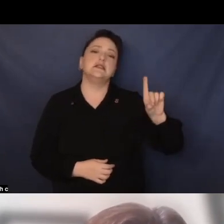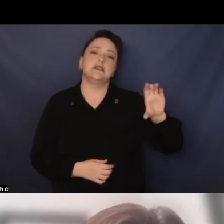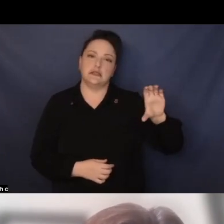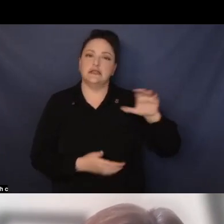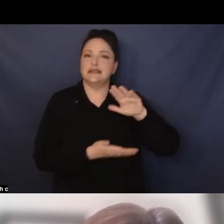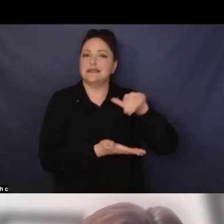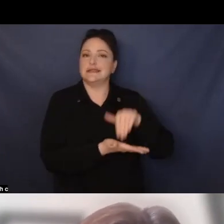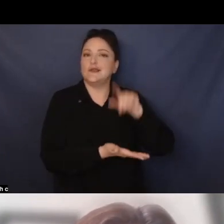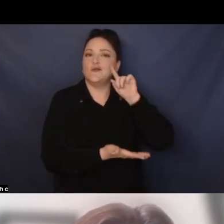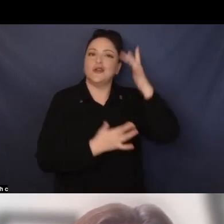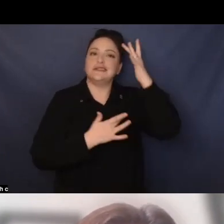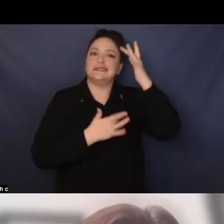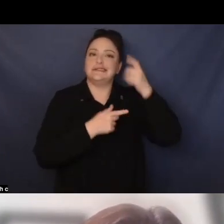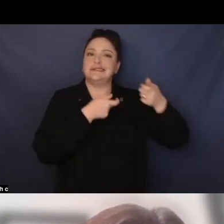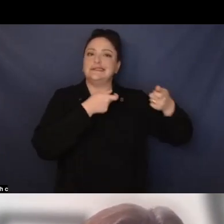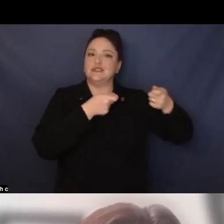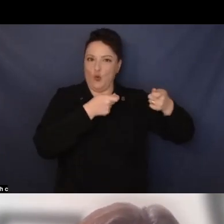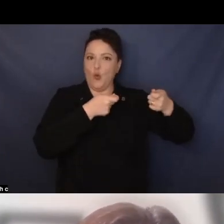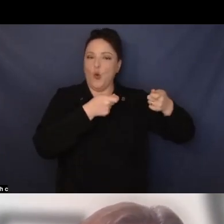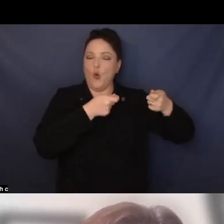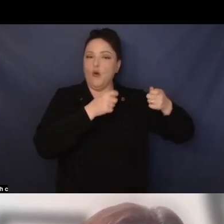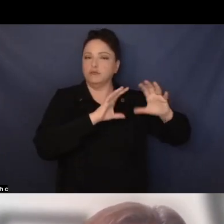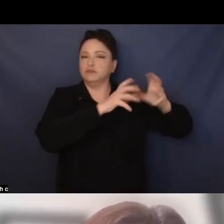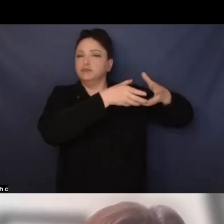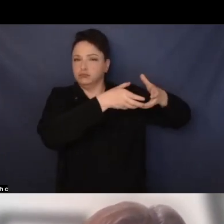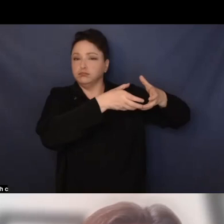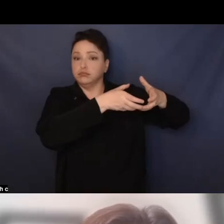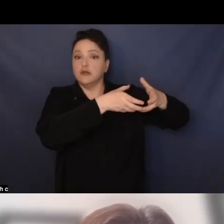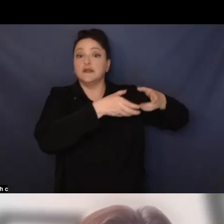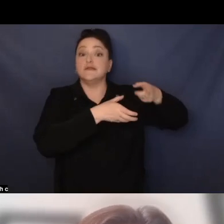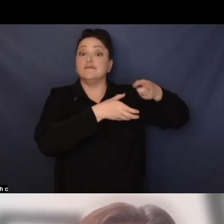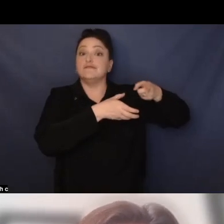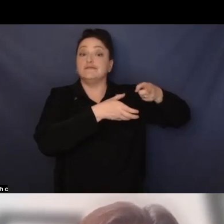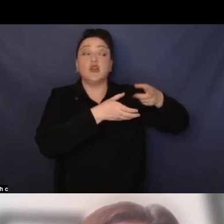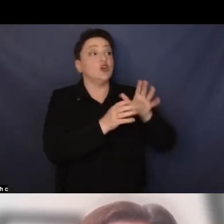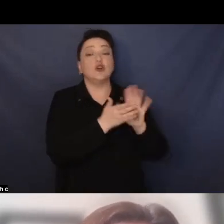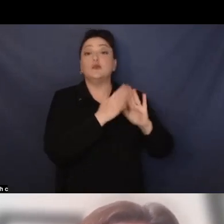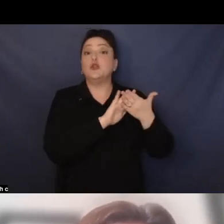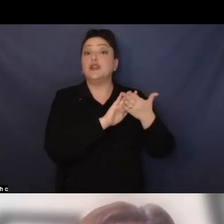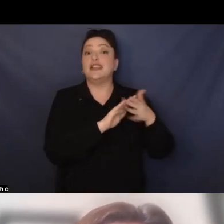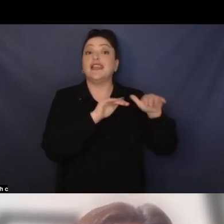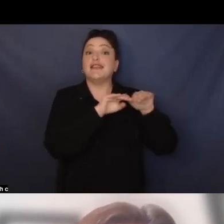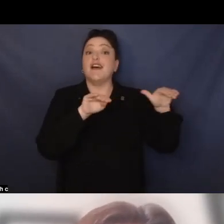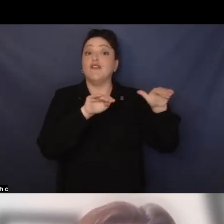and Prevention stopped calculating COVID-19 community levels. Which is often the means by